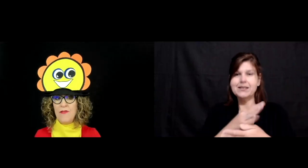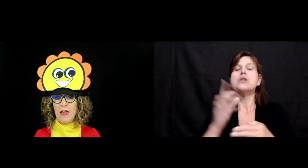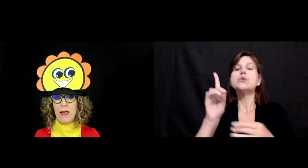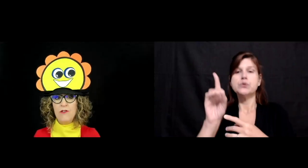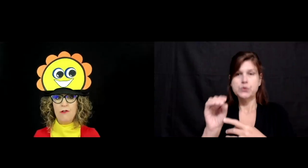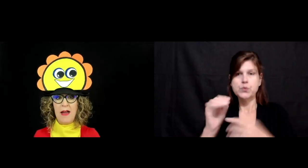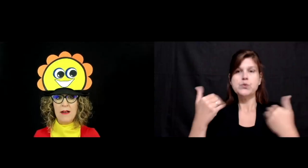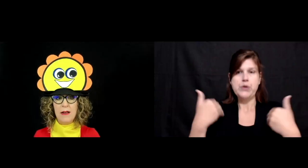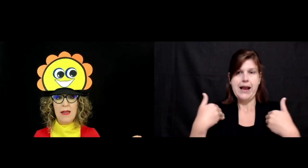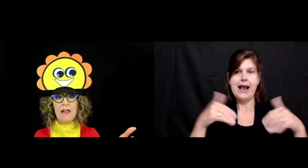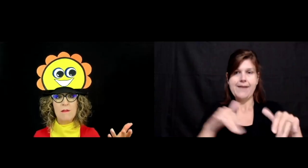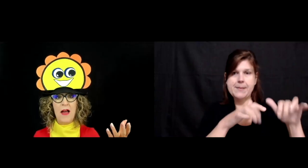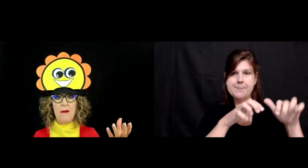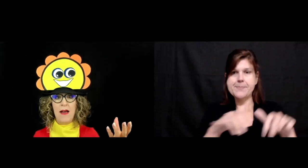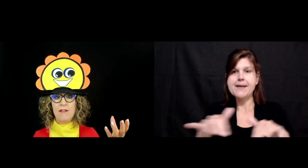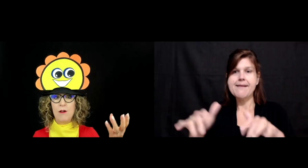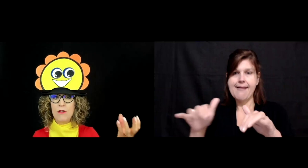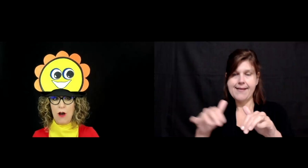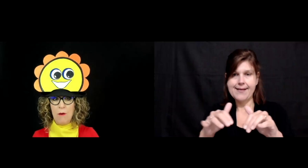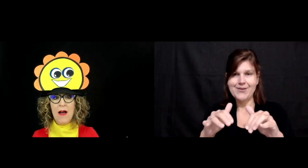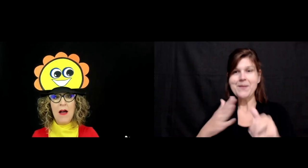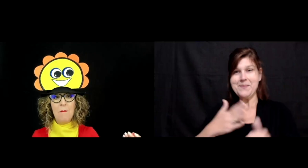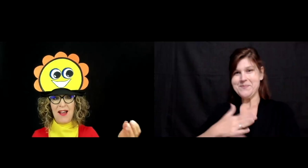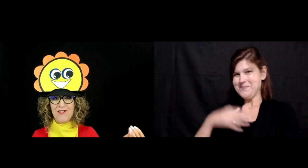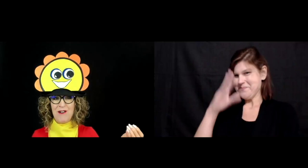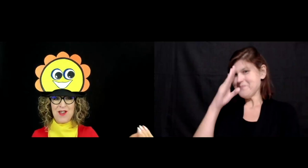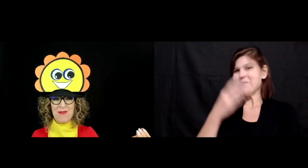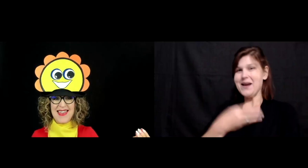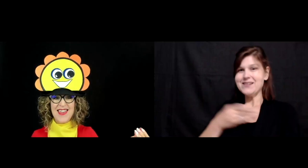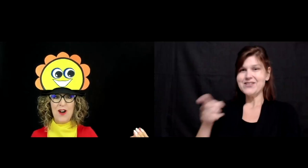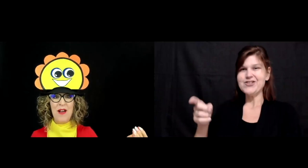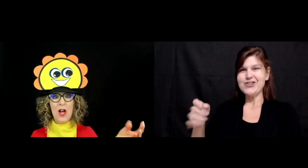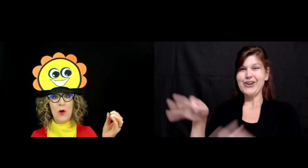And the instrumental is by my son Tom, Maestro Tommity-Tom,